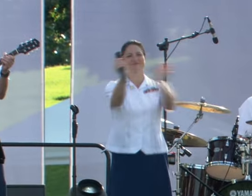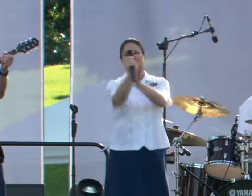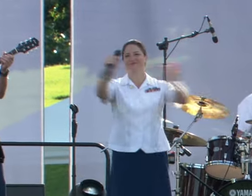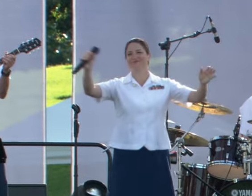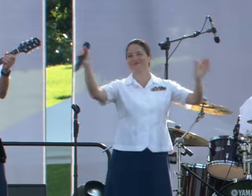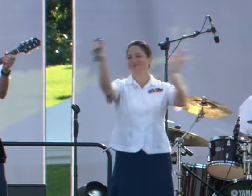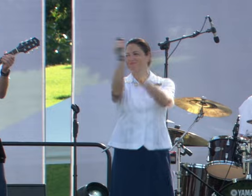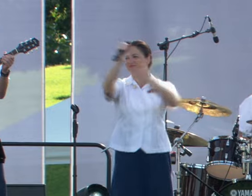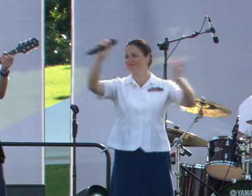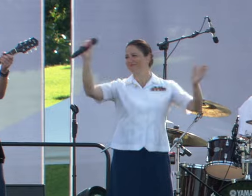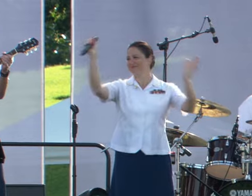Let me see you clap your hands.